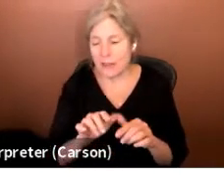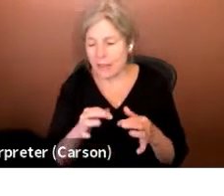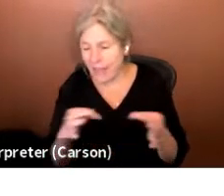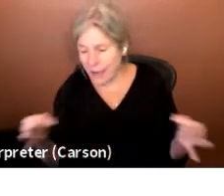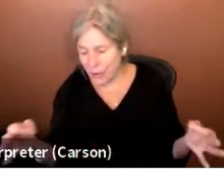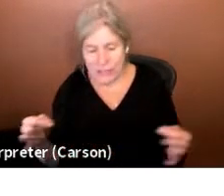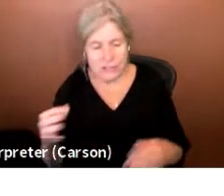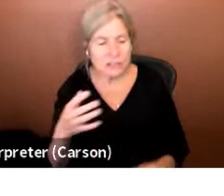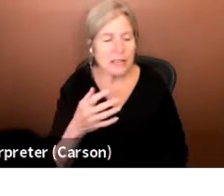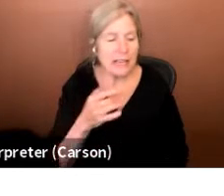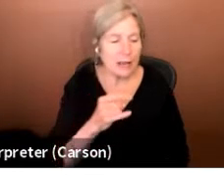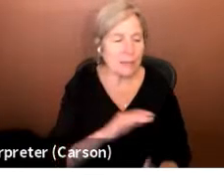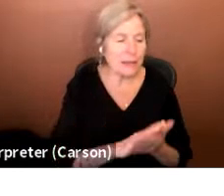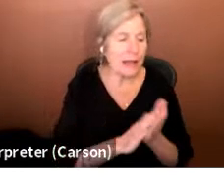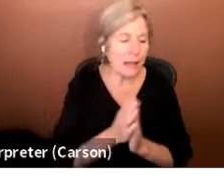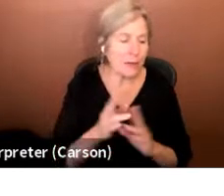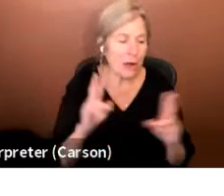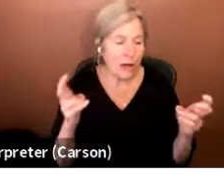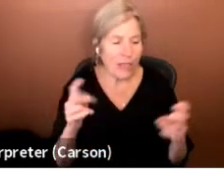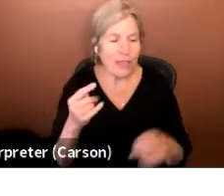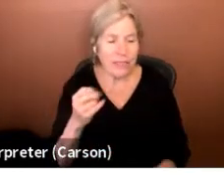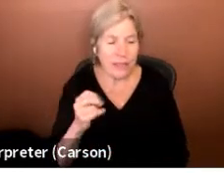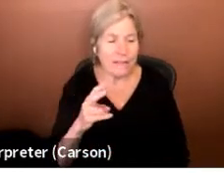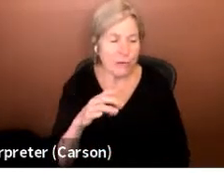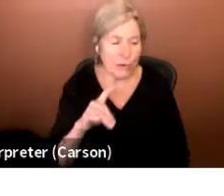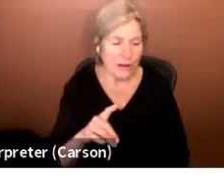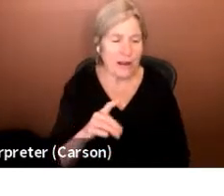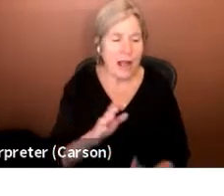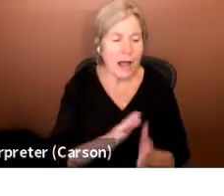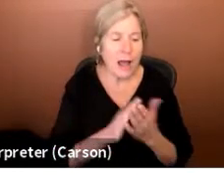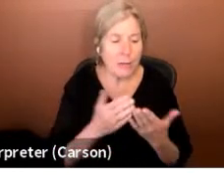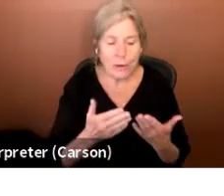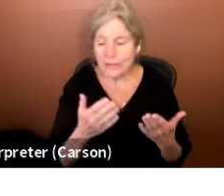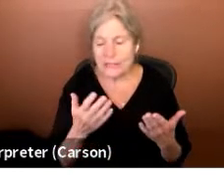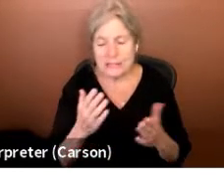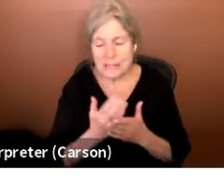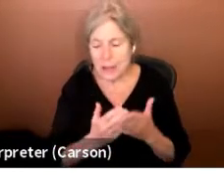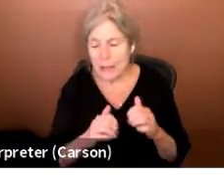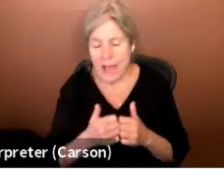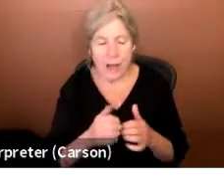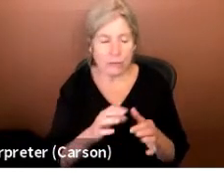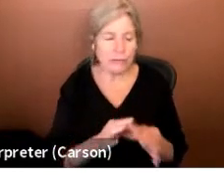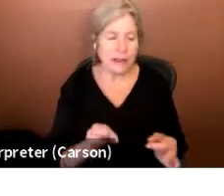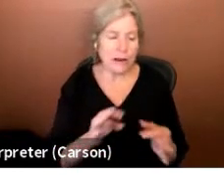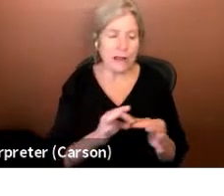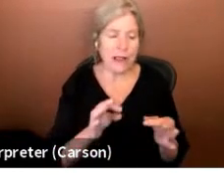It became the void. A book that narrates its own procedure, the